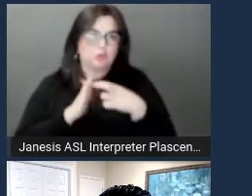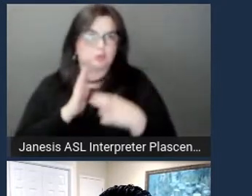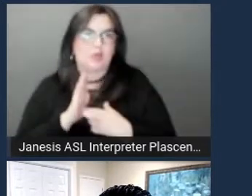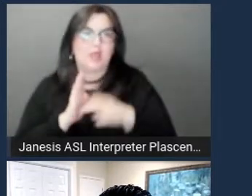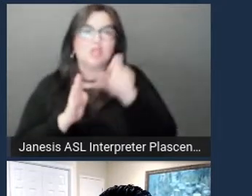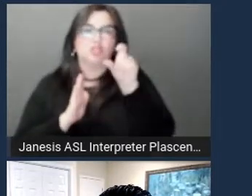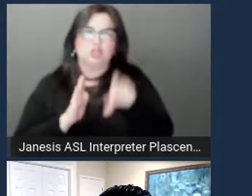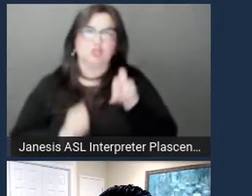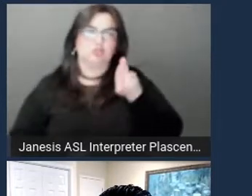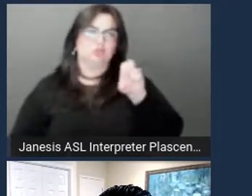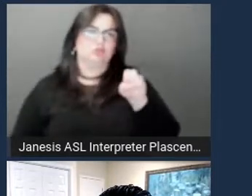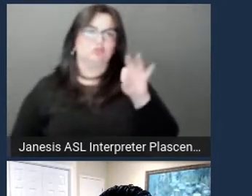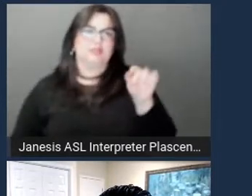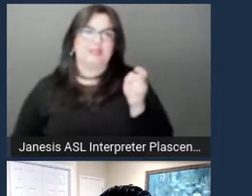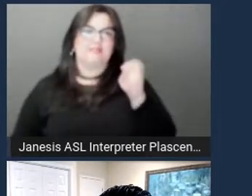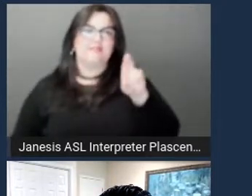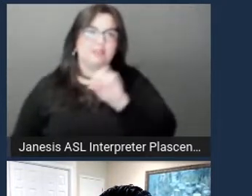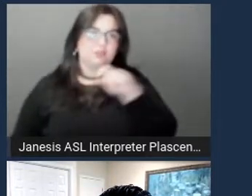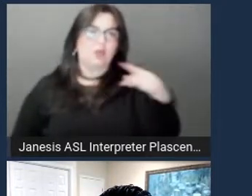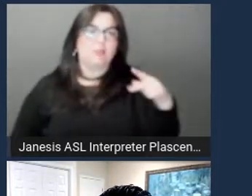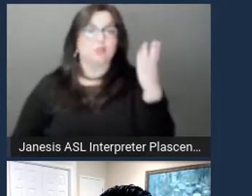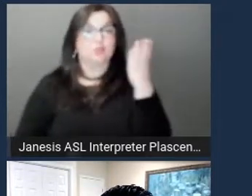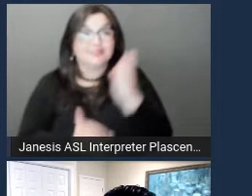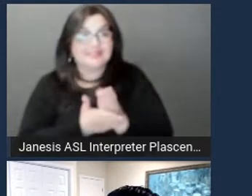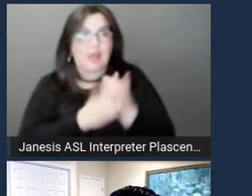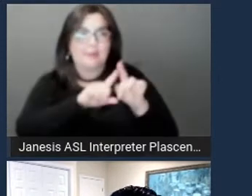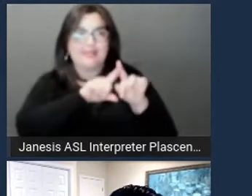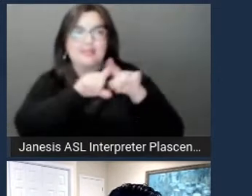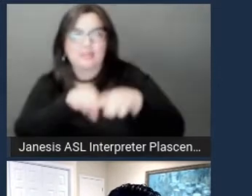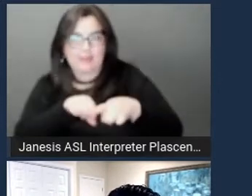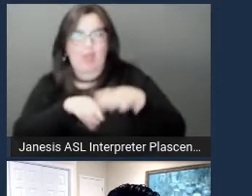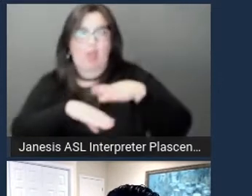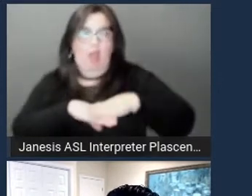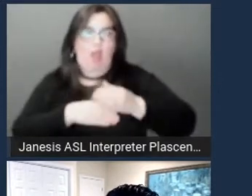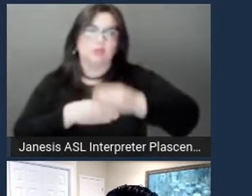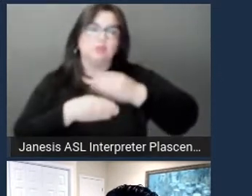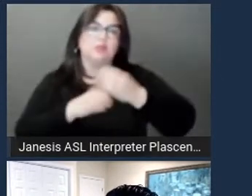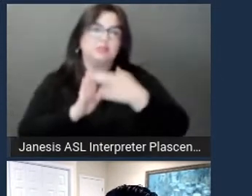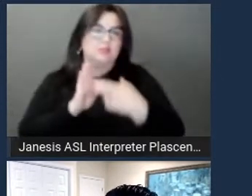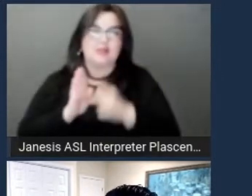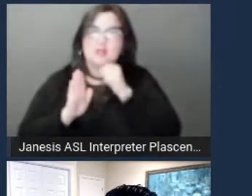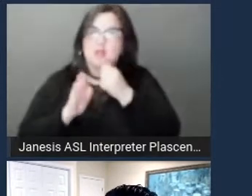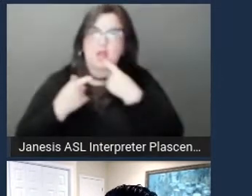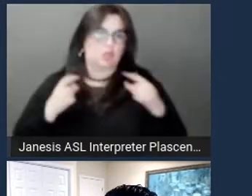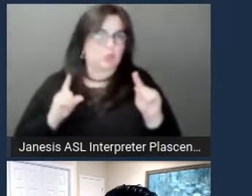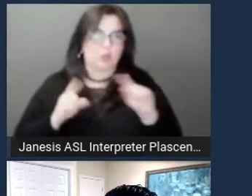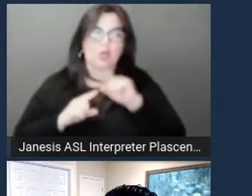your application to stop the dependency on Windows registry as it's not gonna work when we put it to Linux.